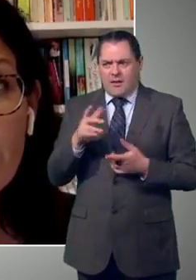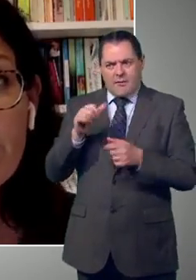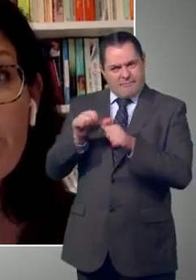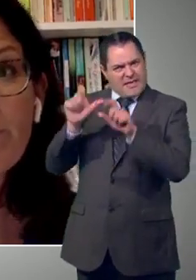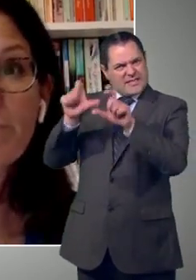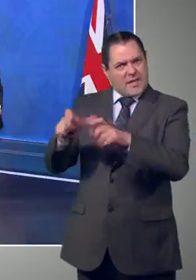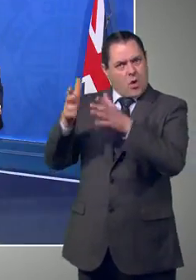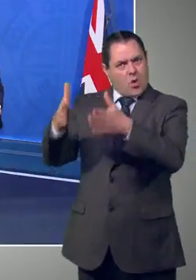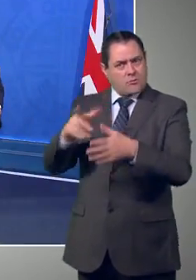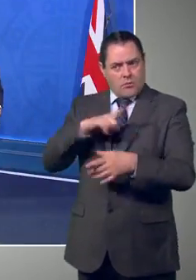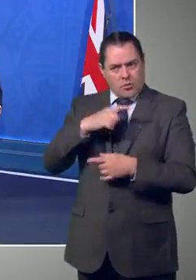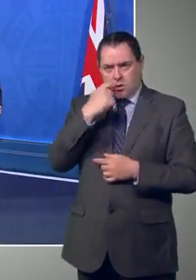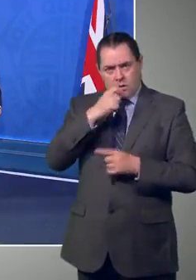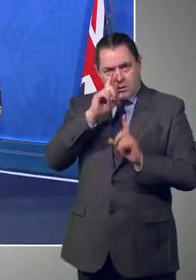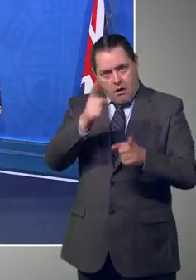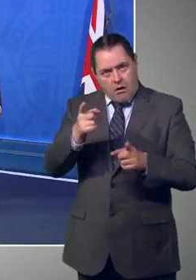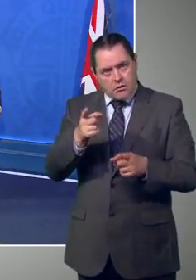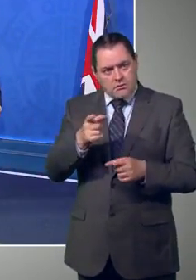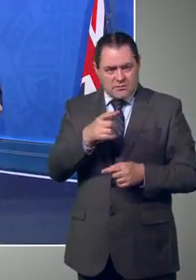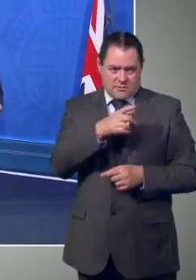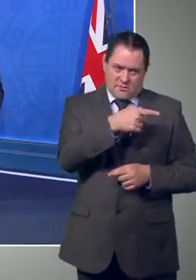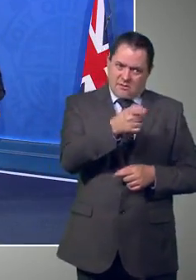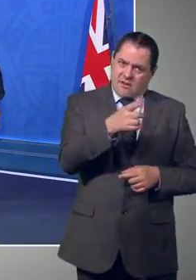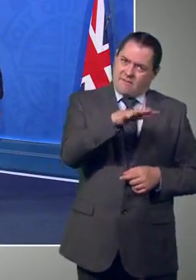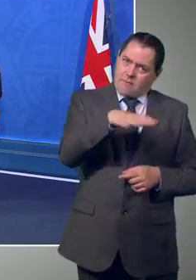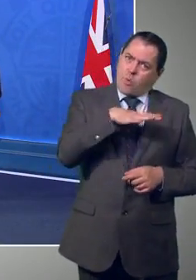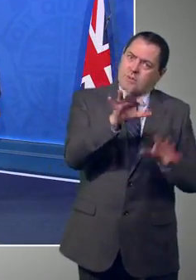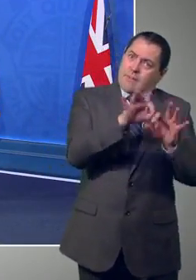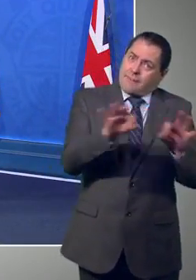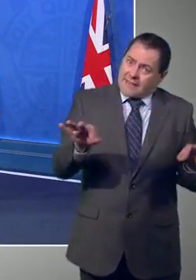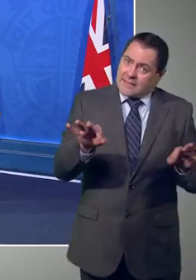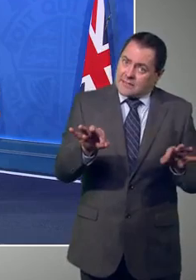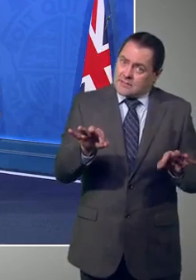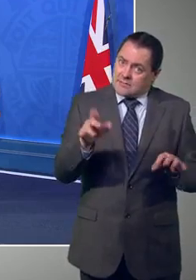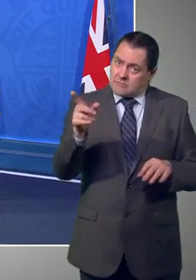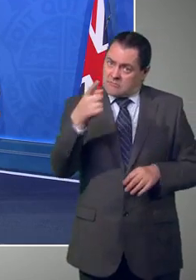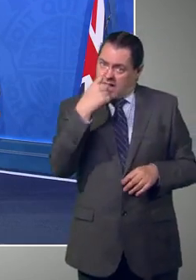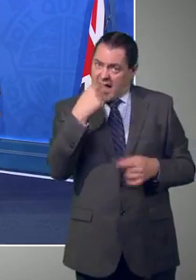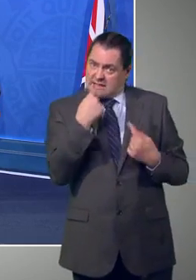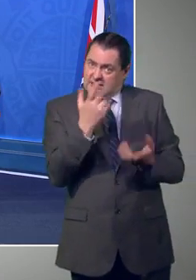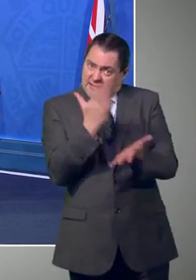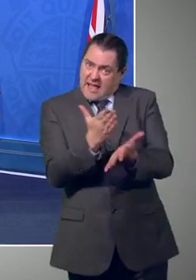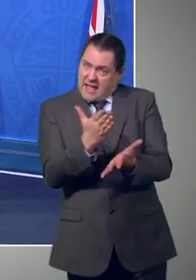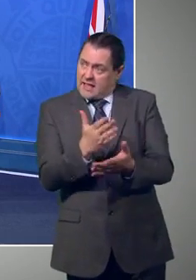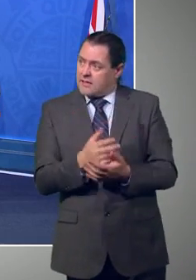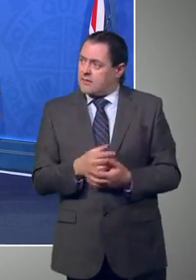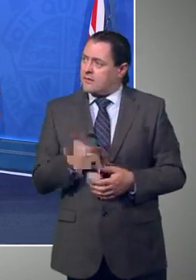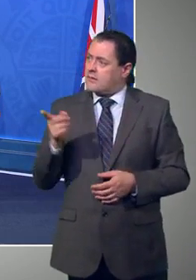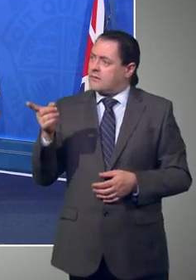that they deserve well. Thank you Pippa. I've been answering